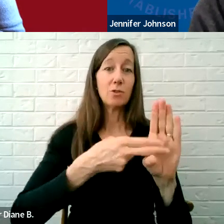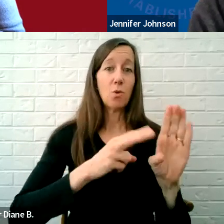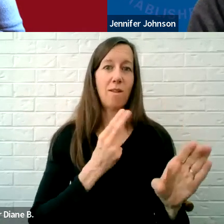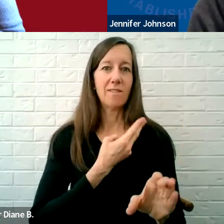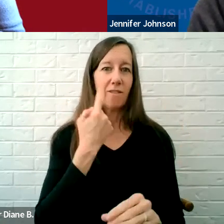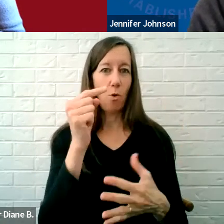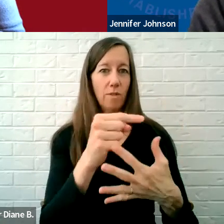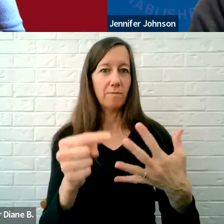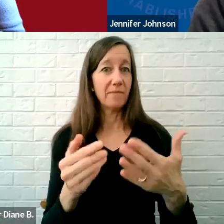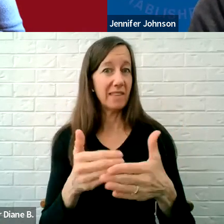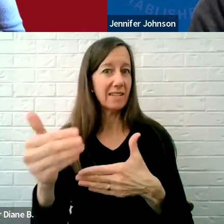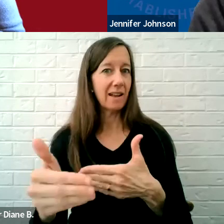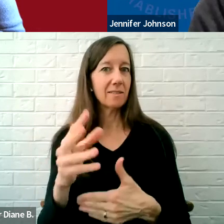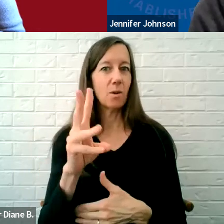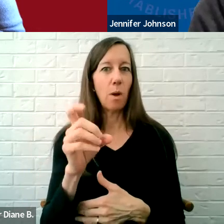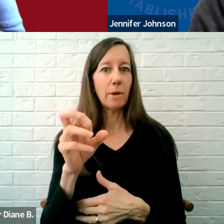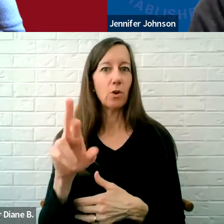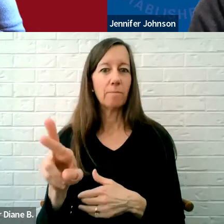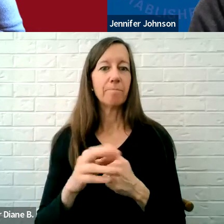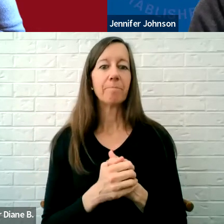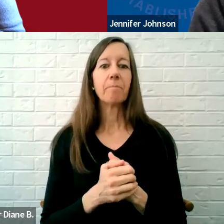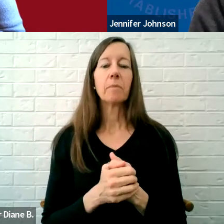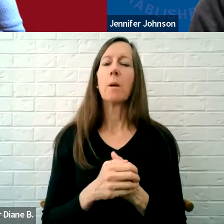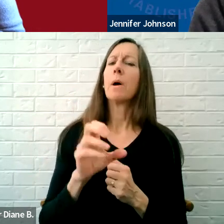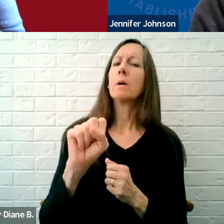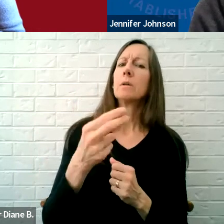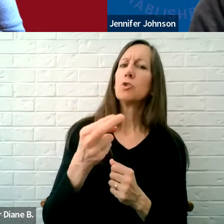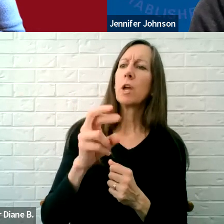But, Sharon Teresa, is there anything that you would wanna add to that?